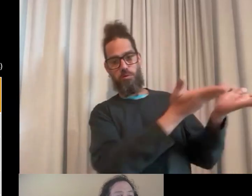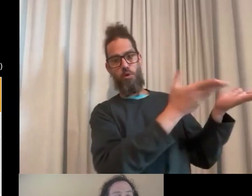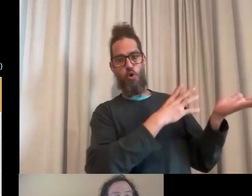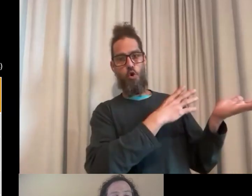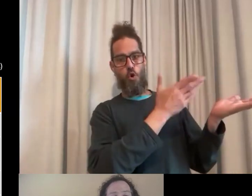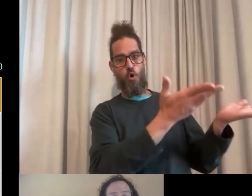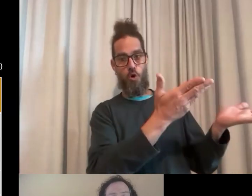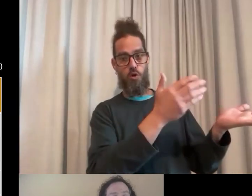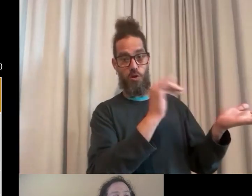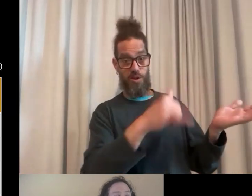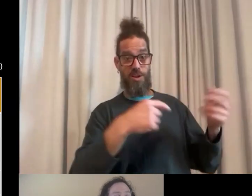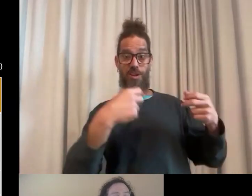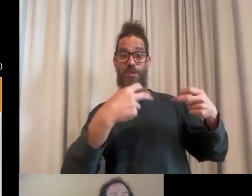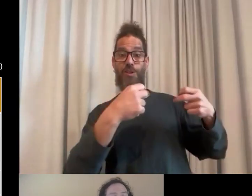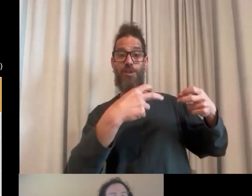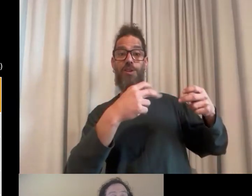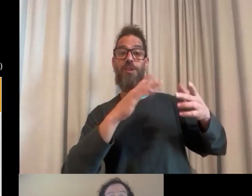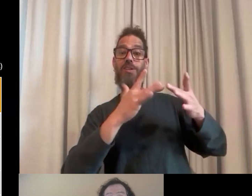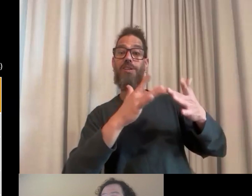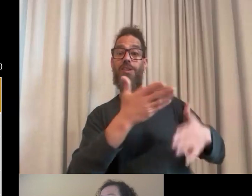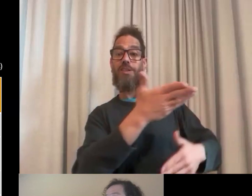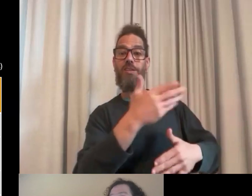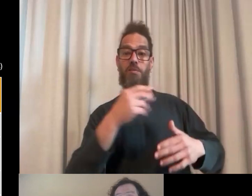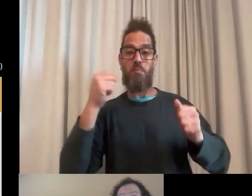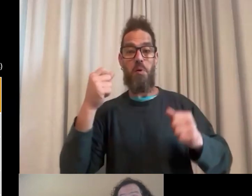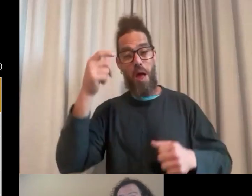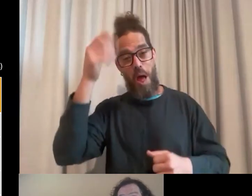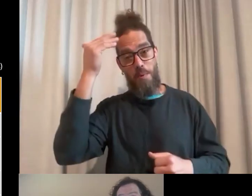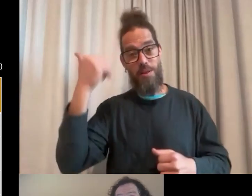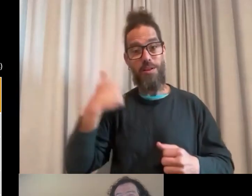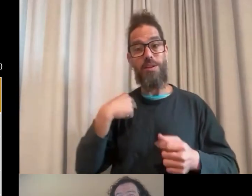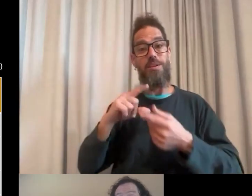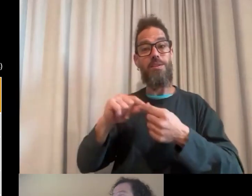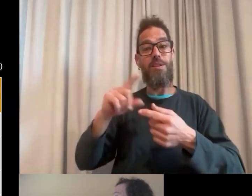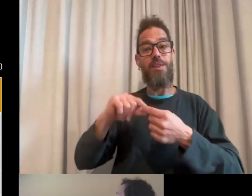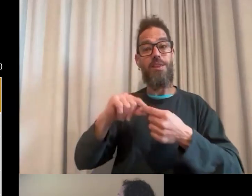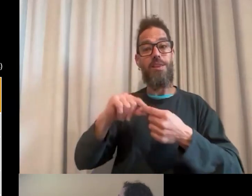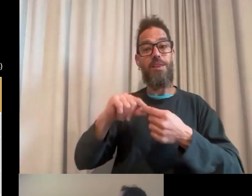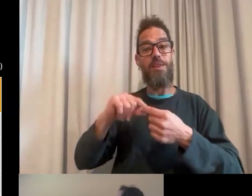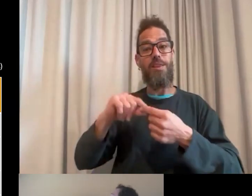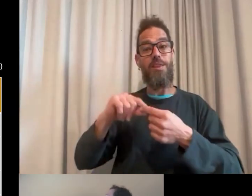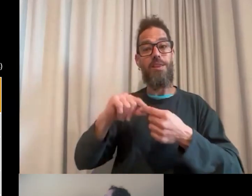Anyone who wants that slide, please email me at berman@davidberman.com.